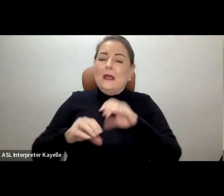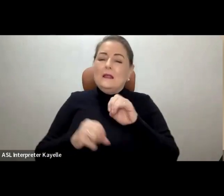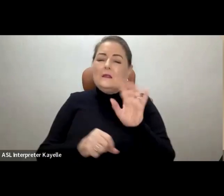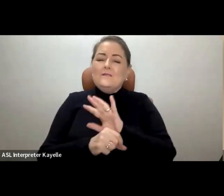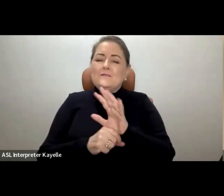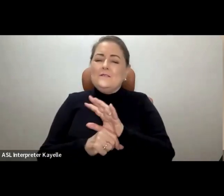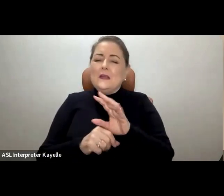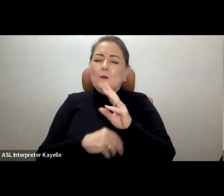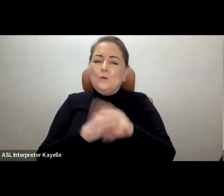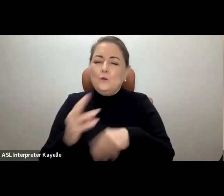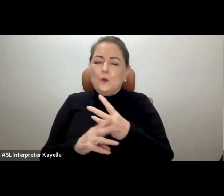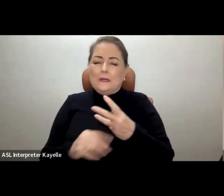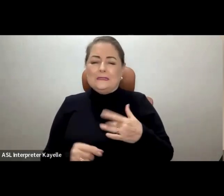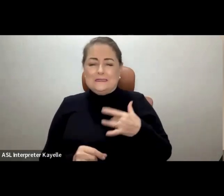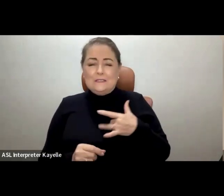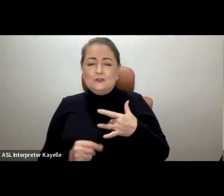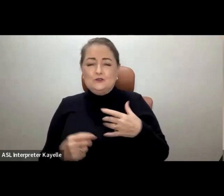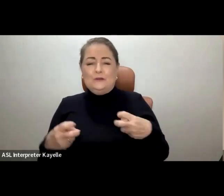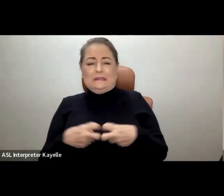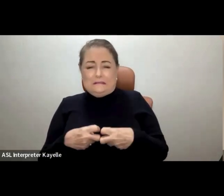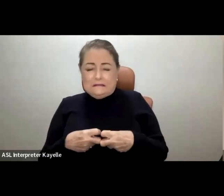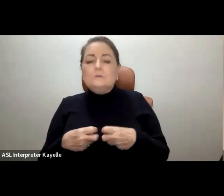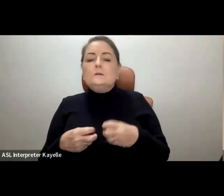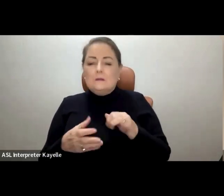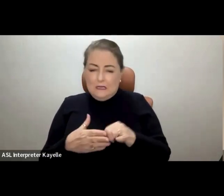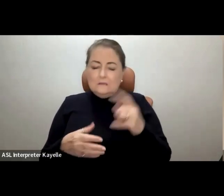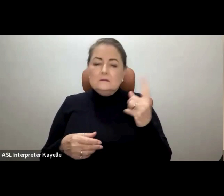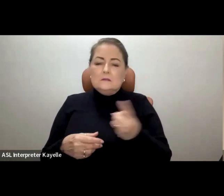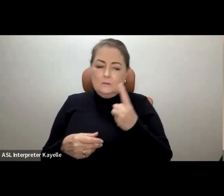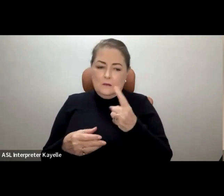sensory issues. And that's something that created a space